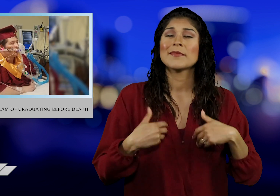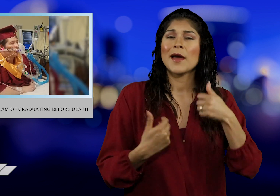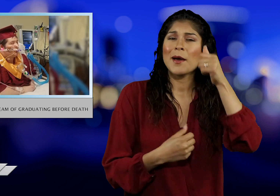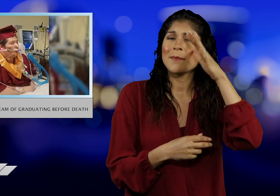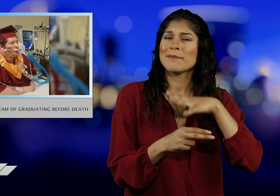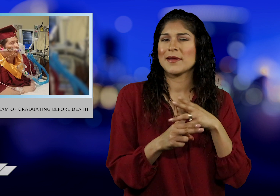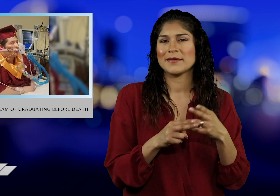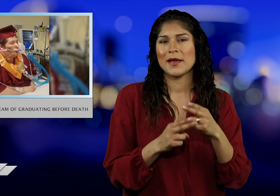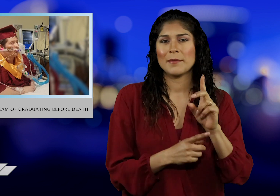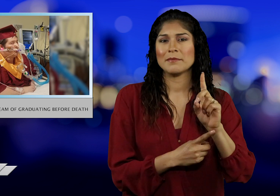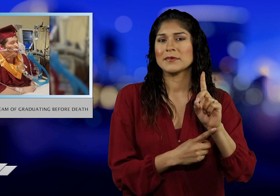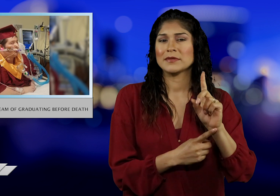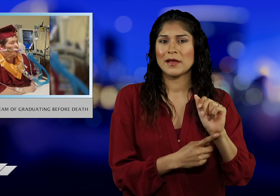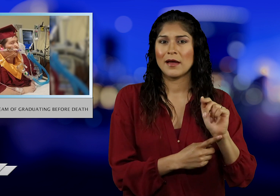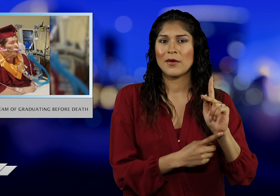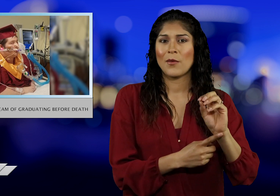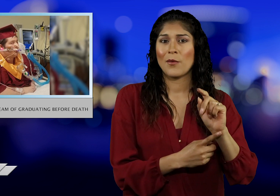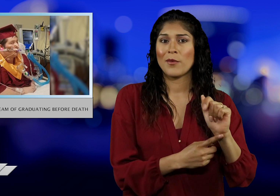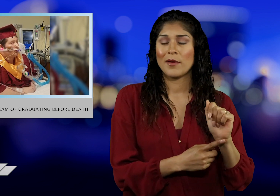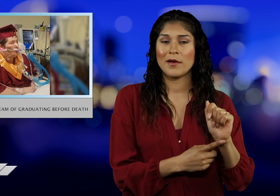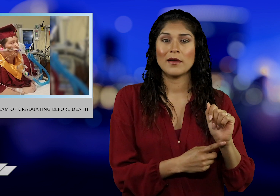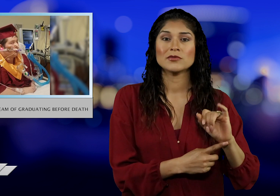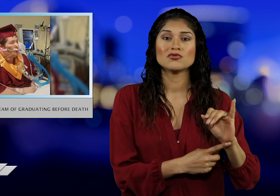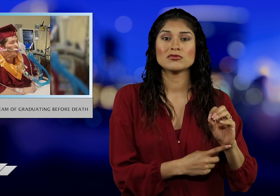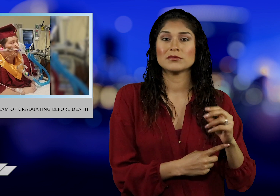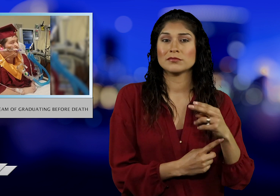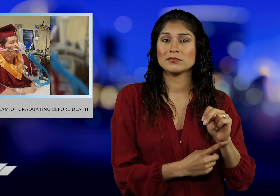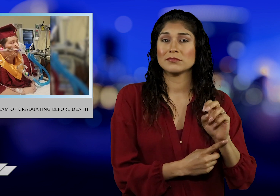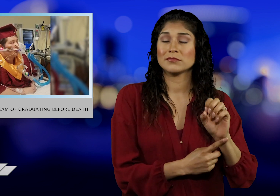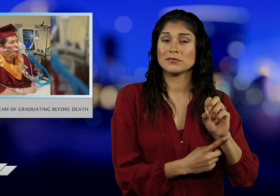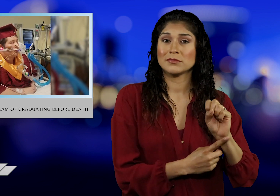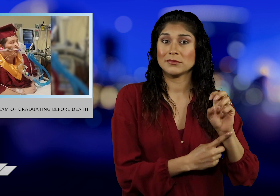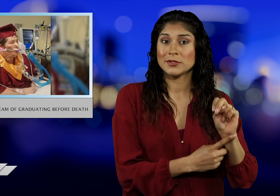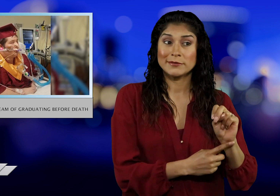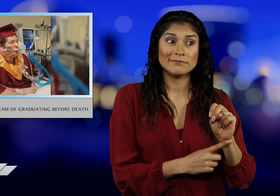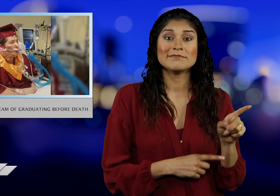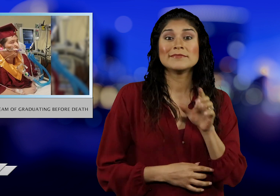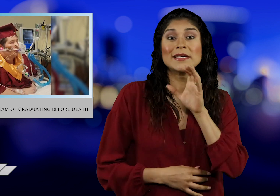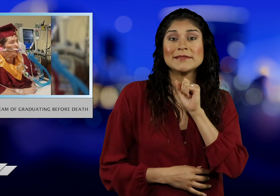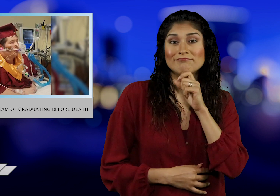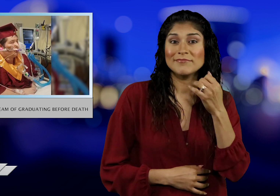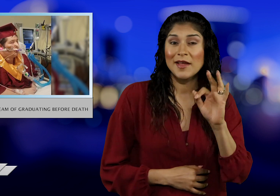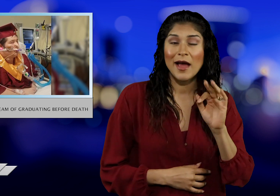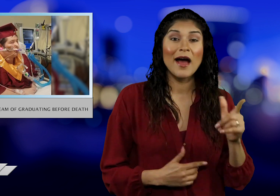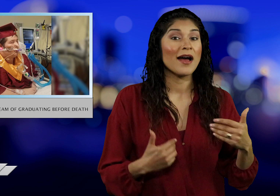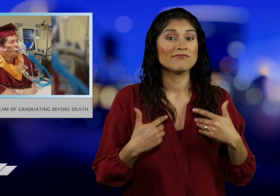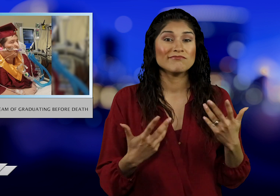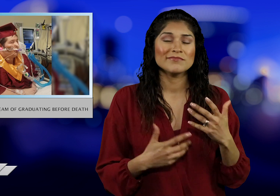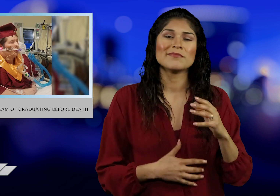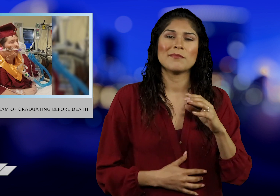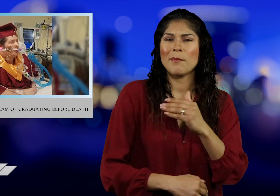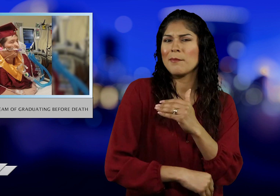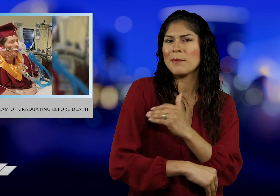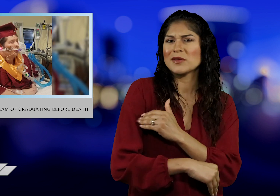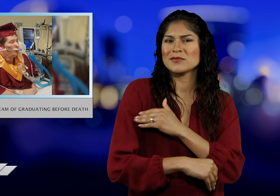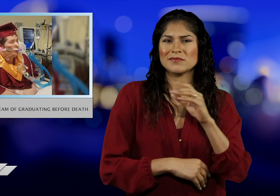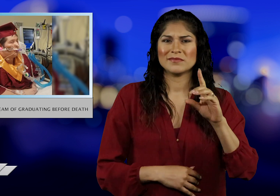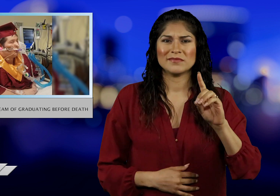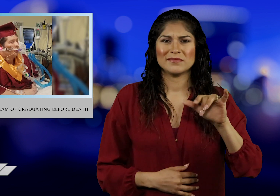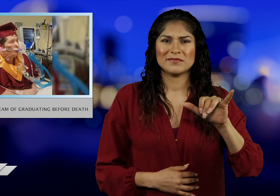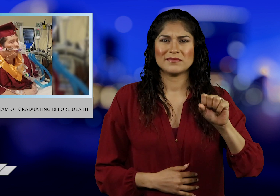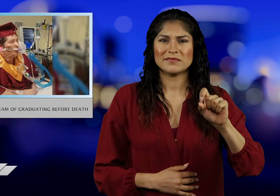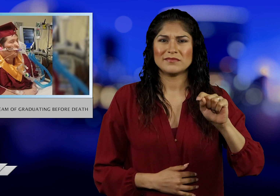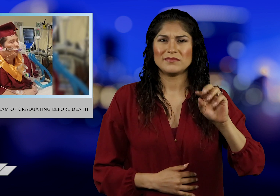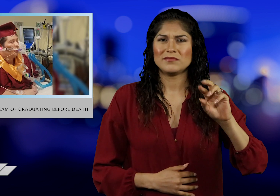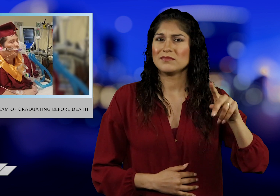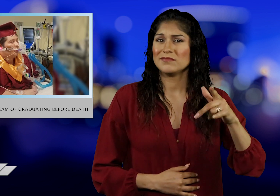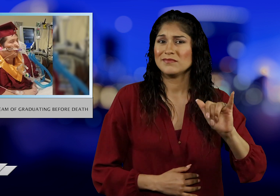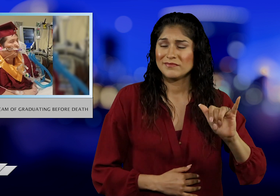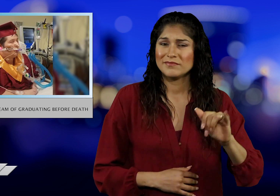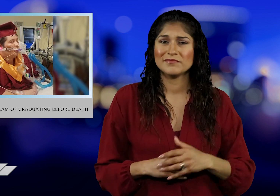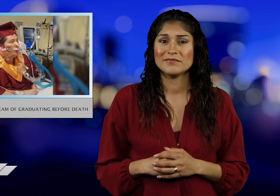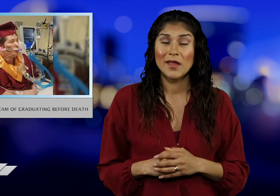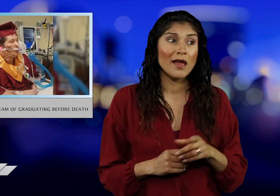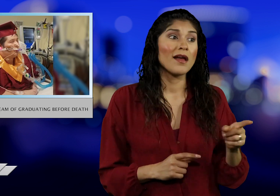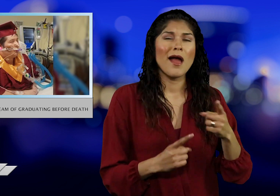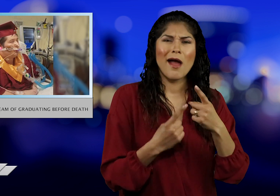19-year-old Dakota Johnson, who suffered with an aggressive form of muscular dystrophy,